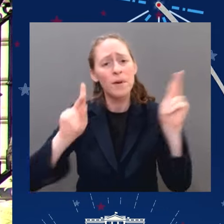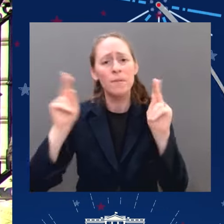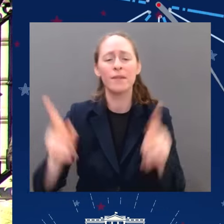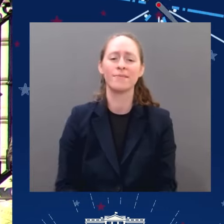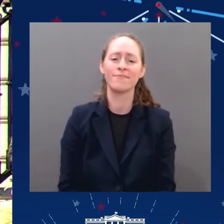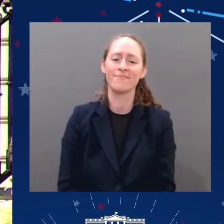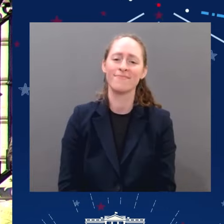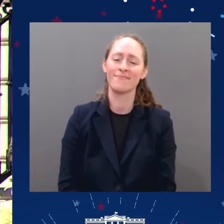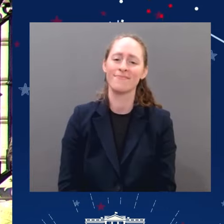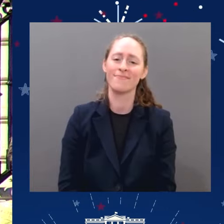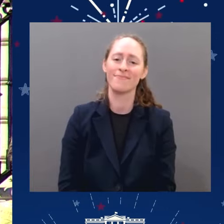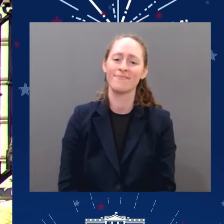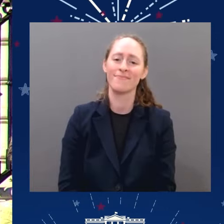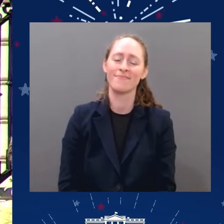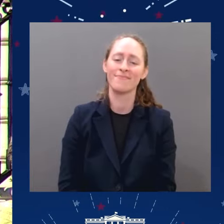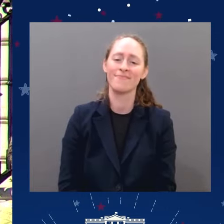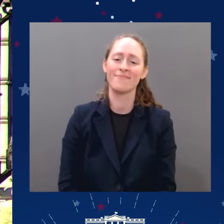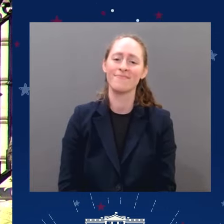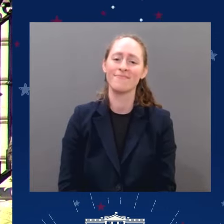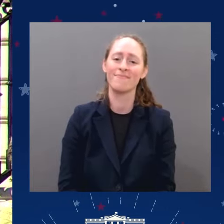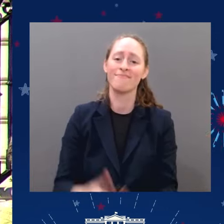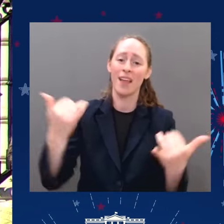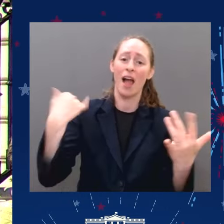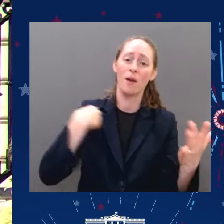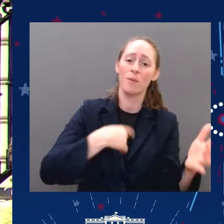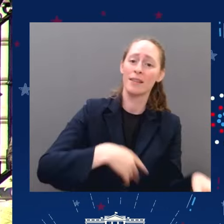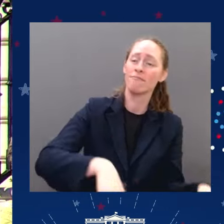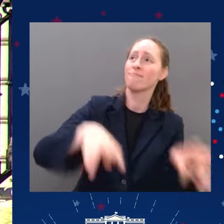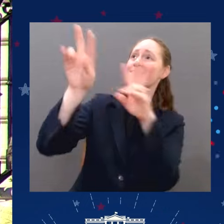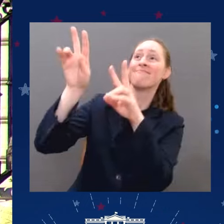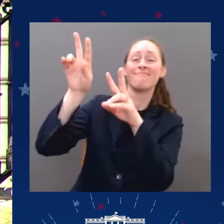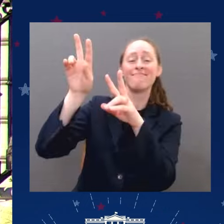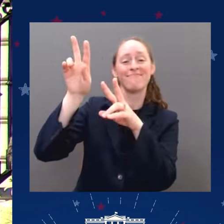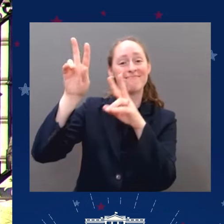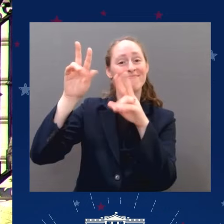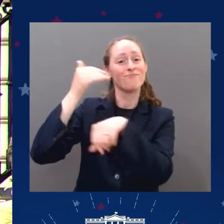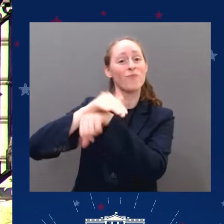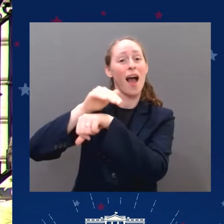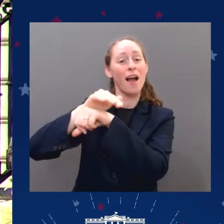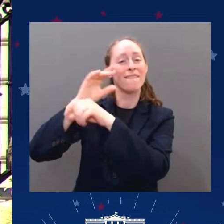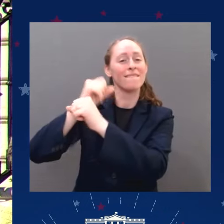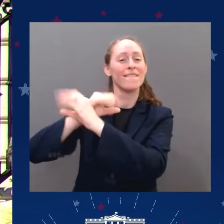instill in us a renewed sense to work towards life, liberty